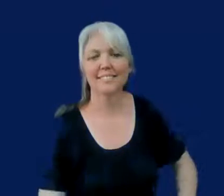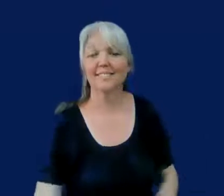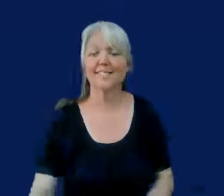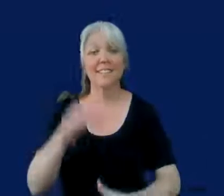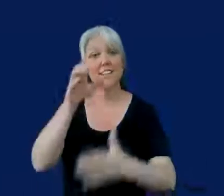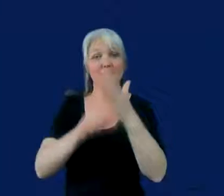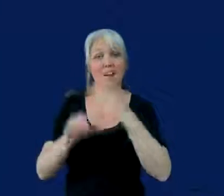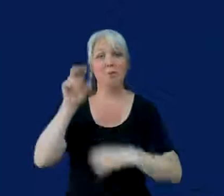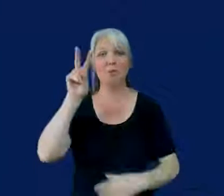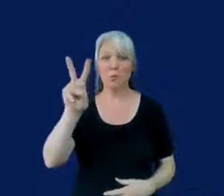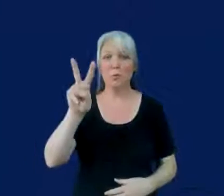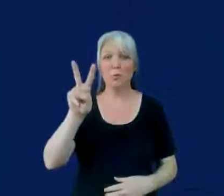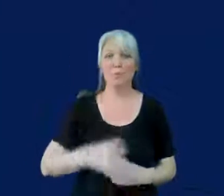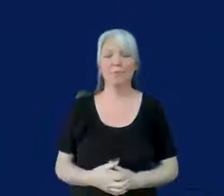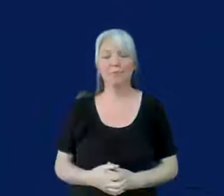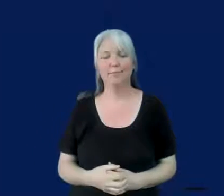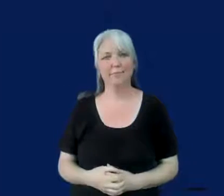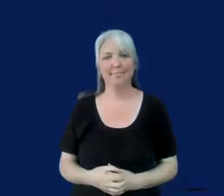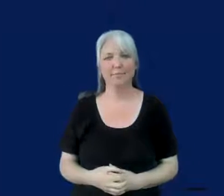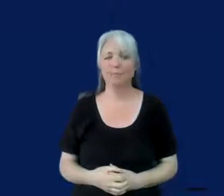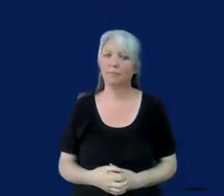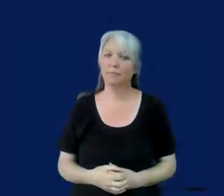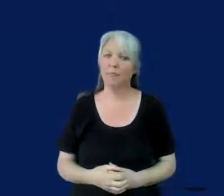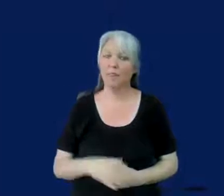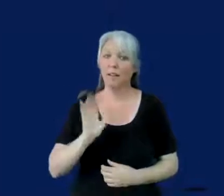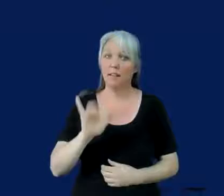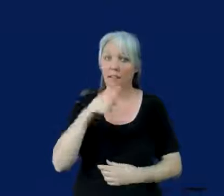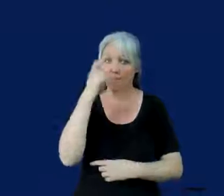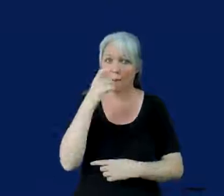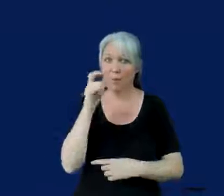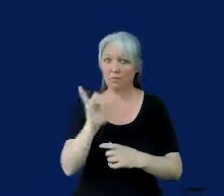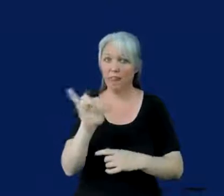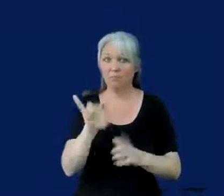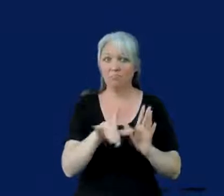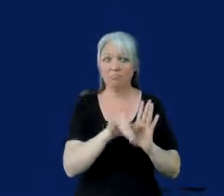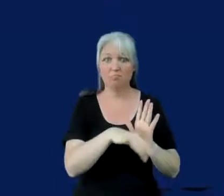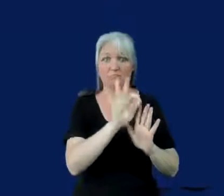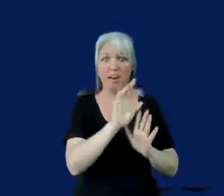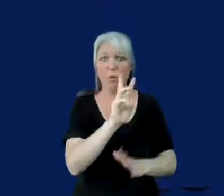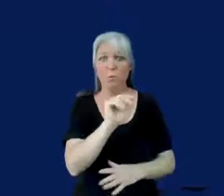Chapter Two That summer I found Winn-Dixie was also the